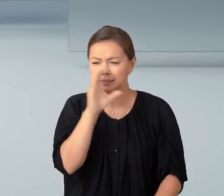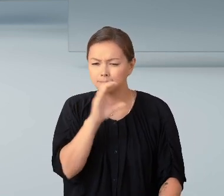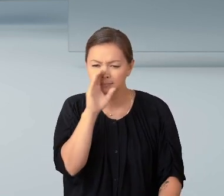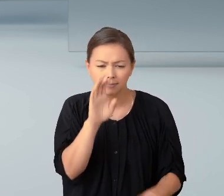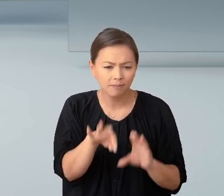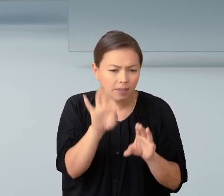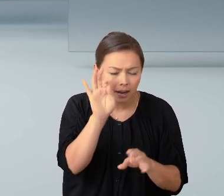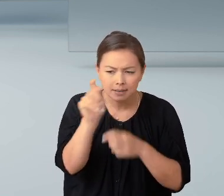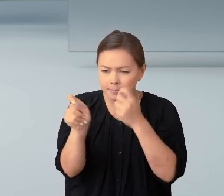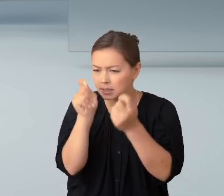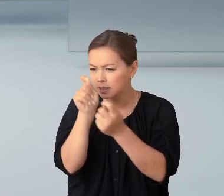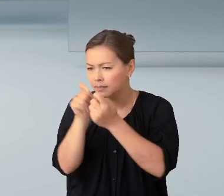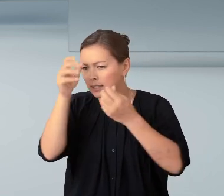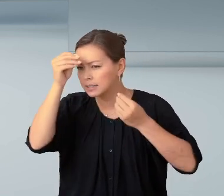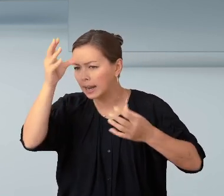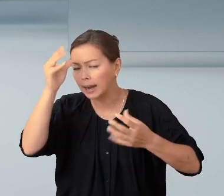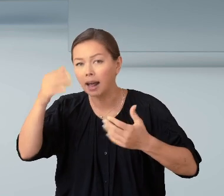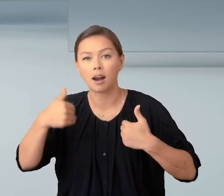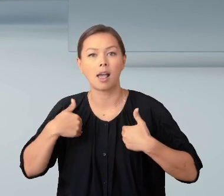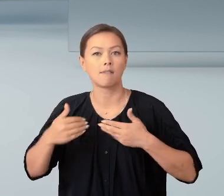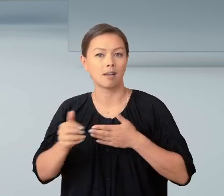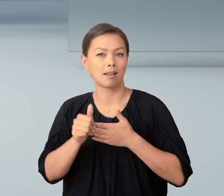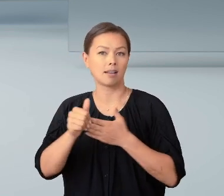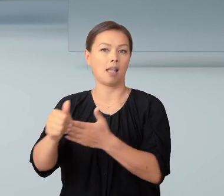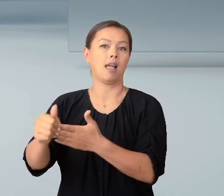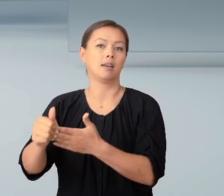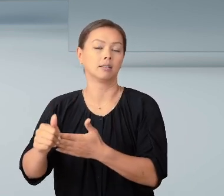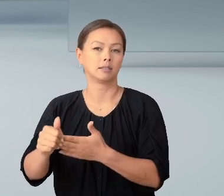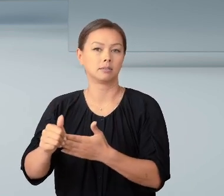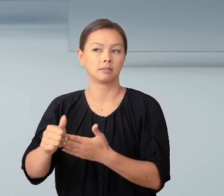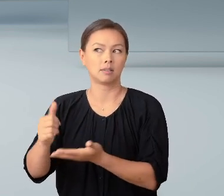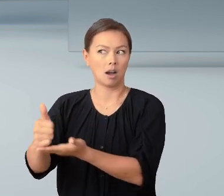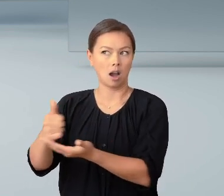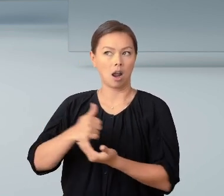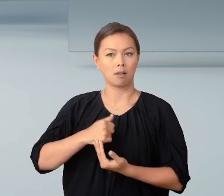Business Central or helping me understand, or a guide towards,